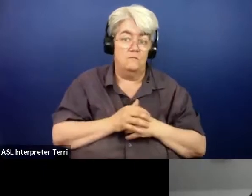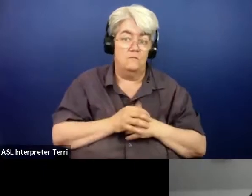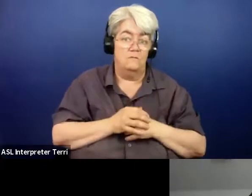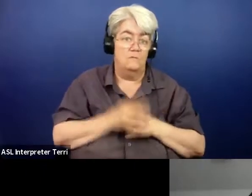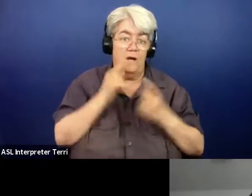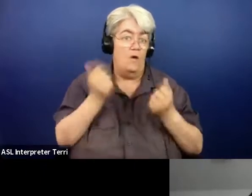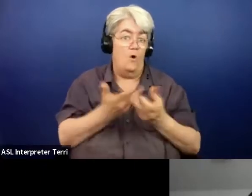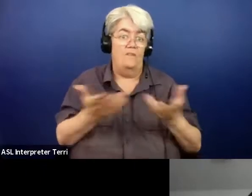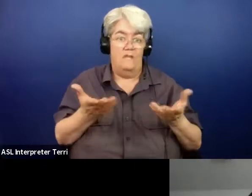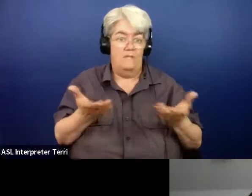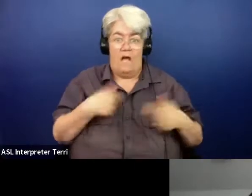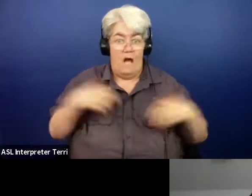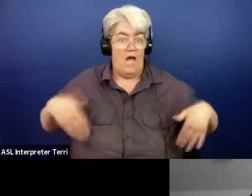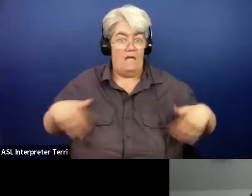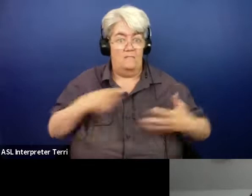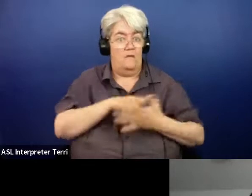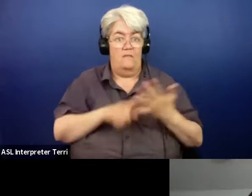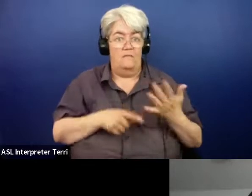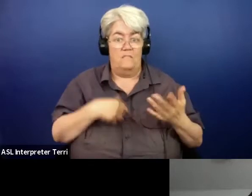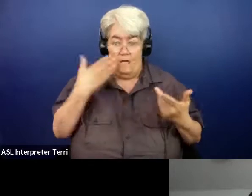the stuff I hadn't done. I didn't know I had to answer any questions.